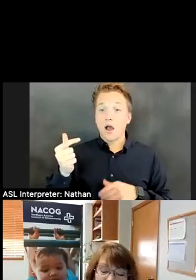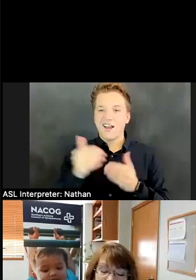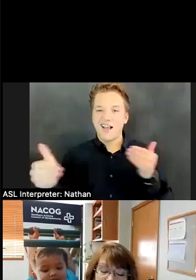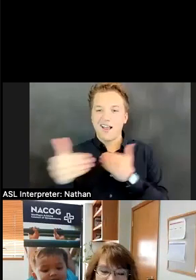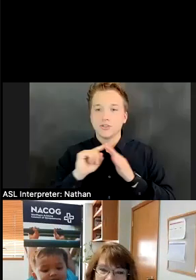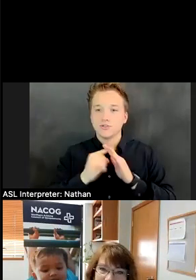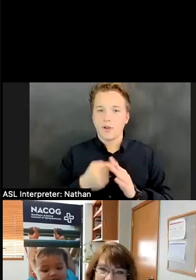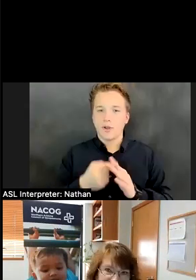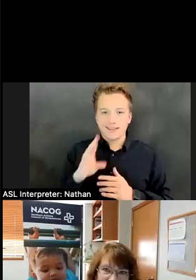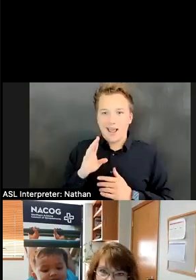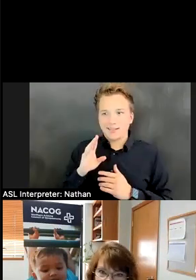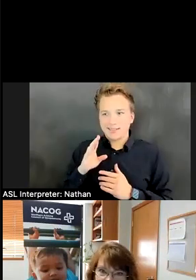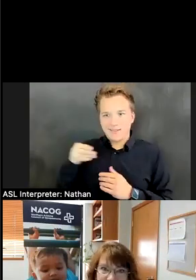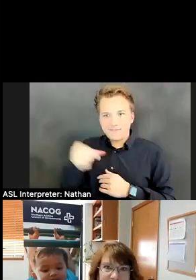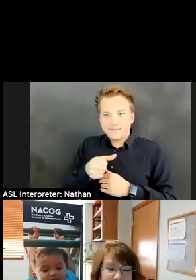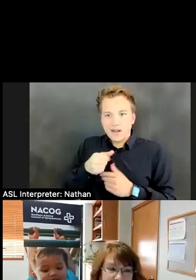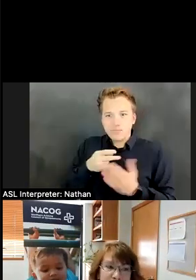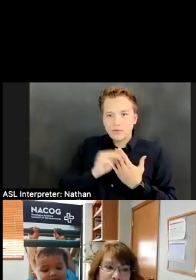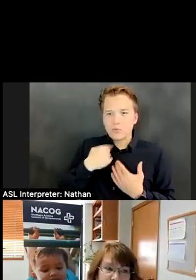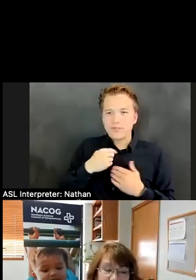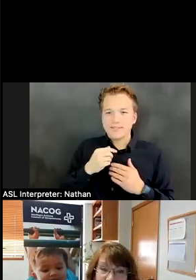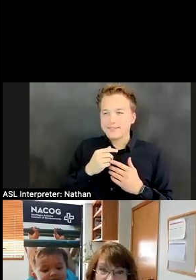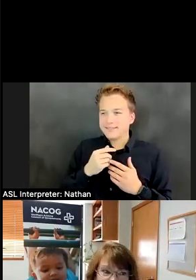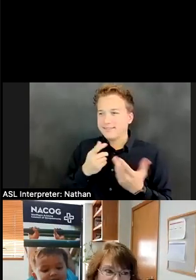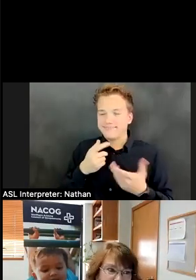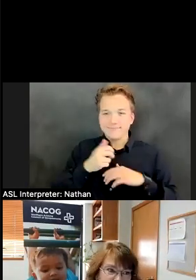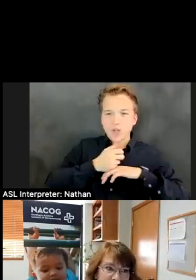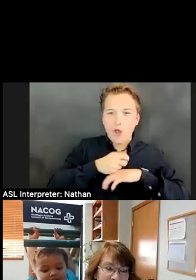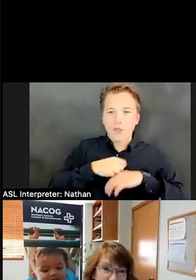We serve ages infant-toddler, up through five years old.